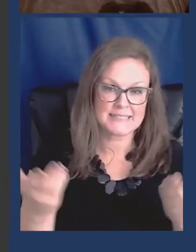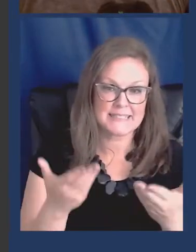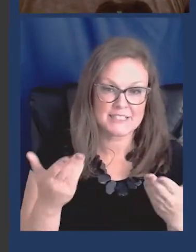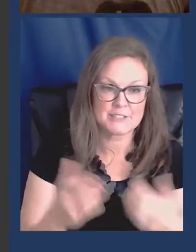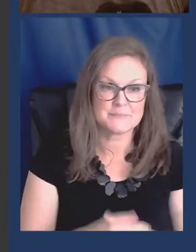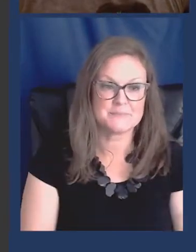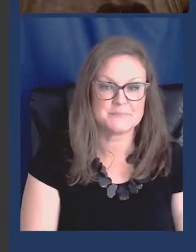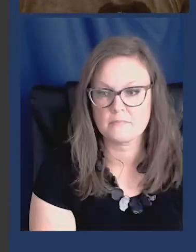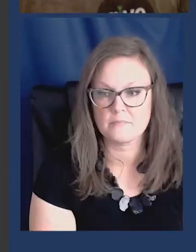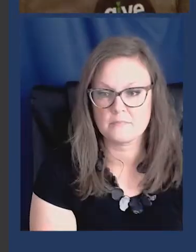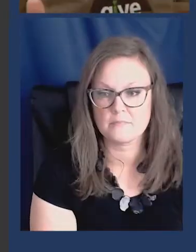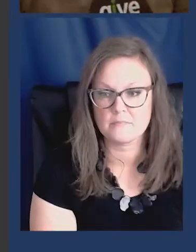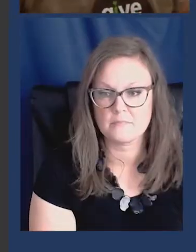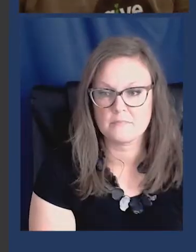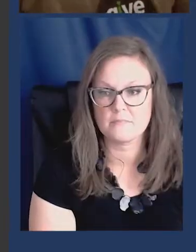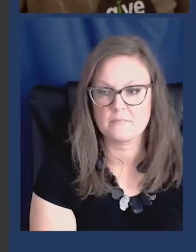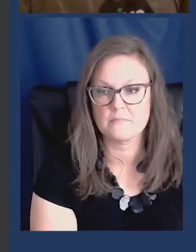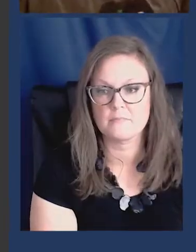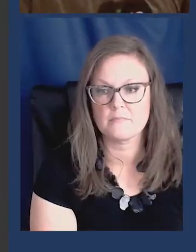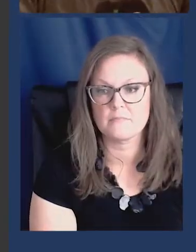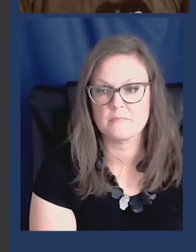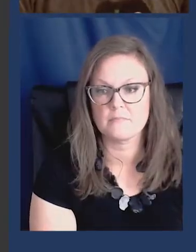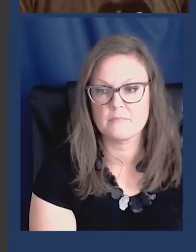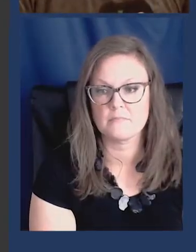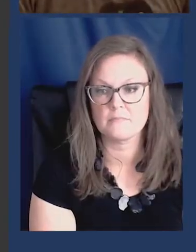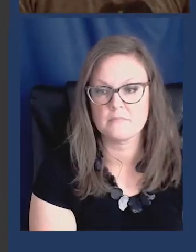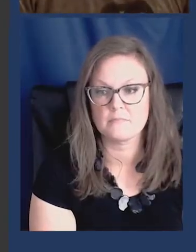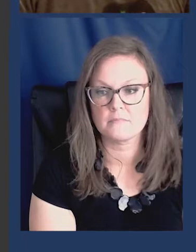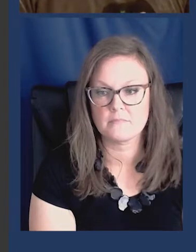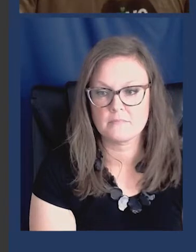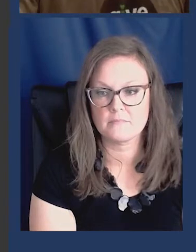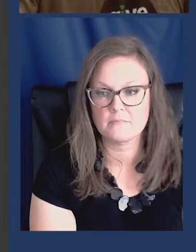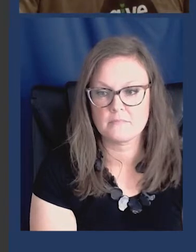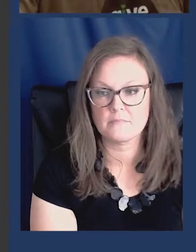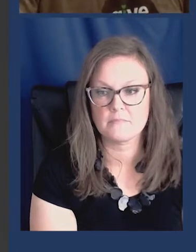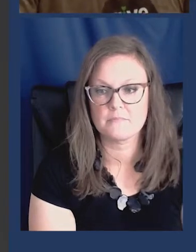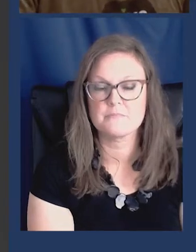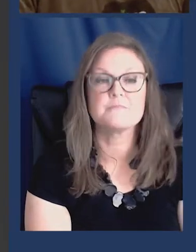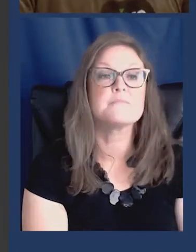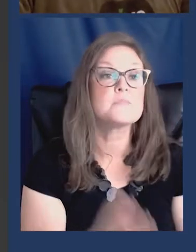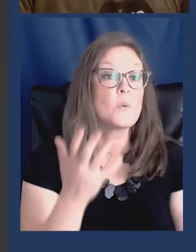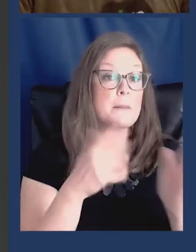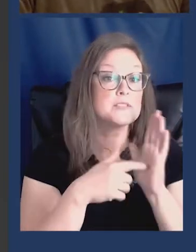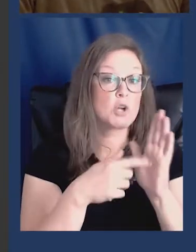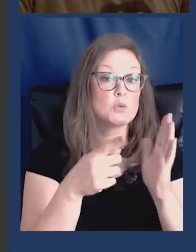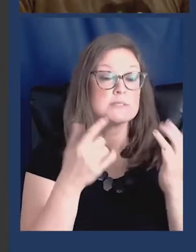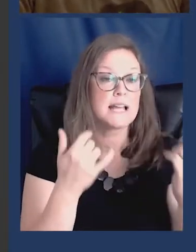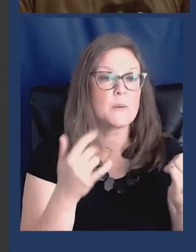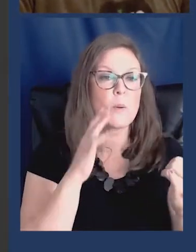Here we go. So what I'm going to show today, we're going to get into the weeds a little bit. There's going to...Visual